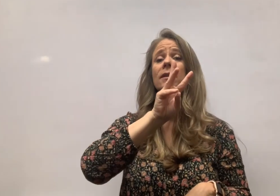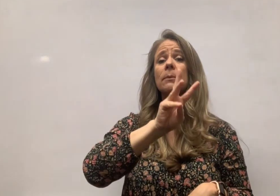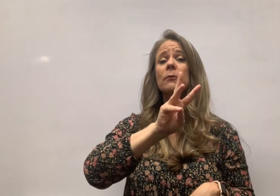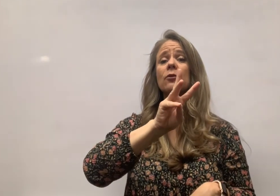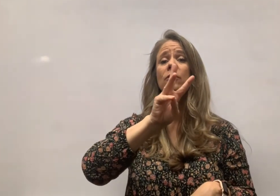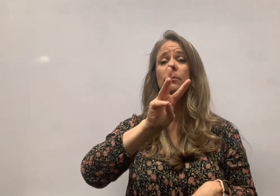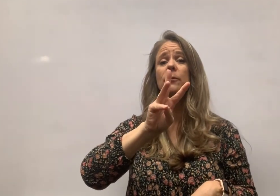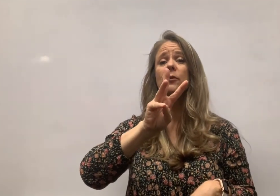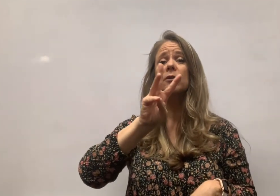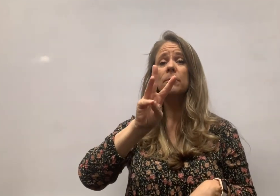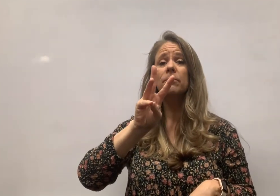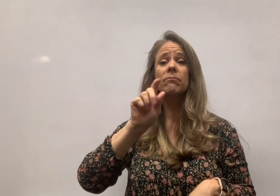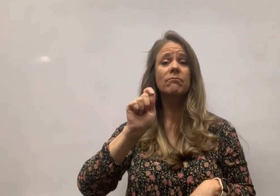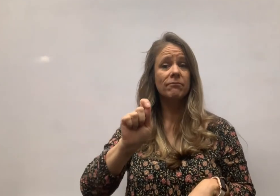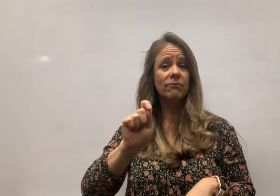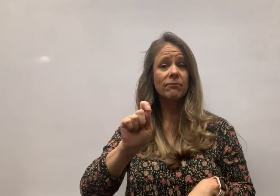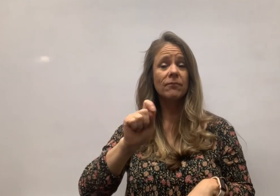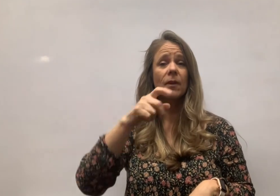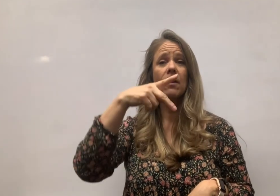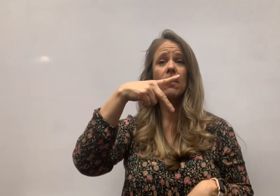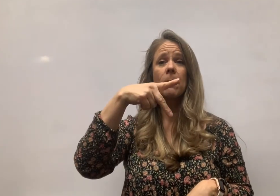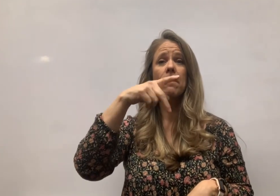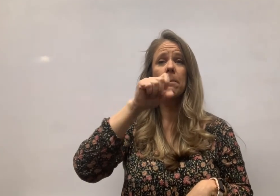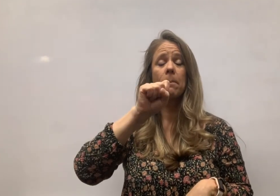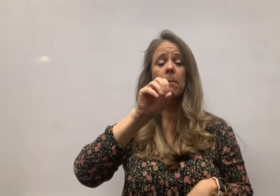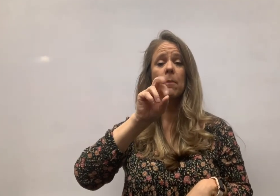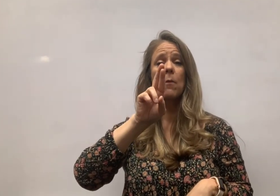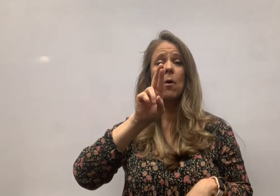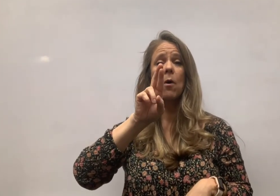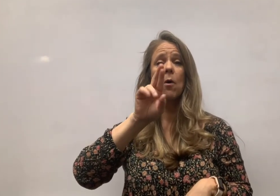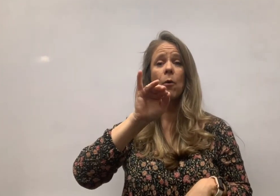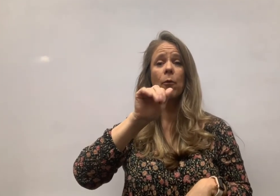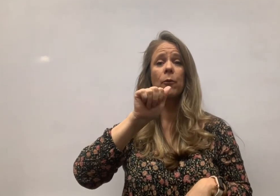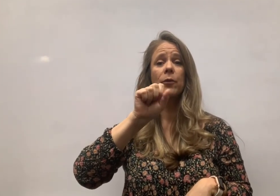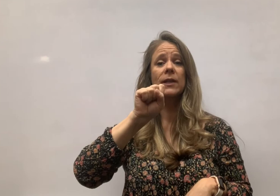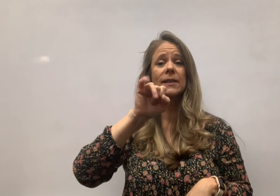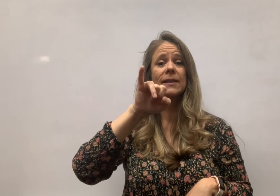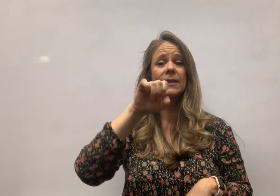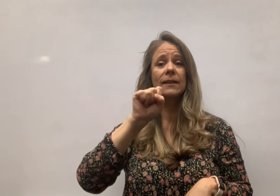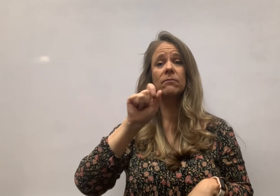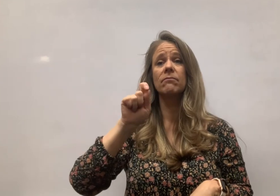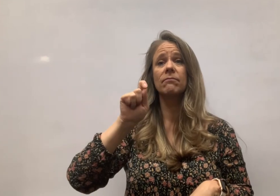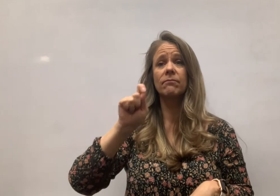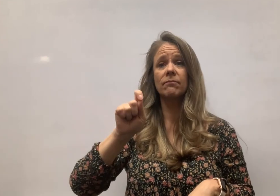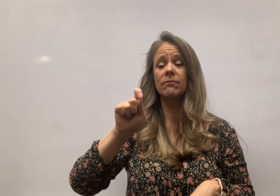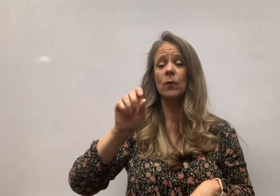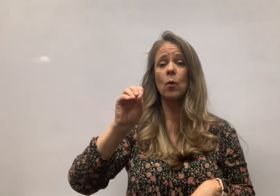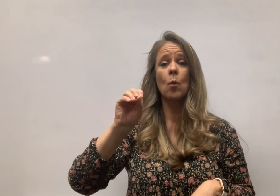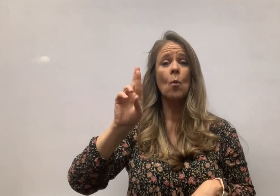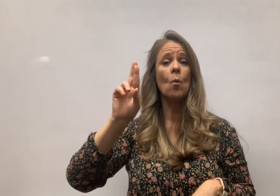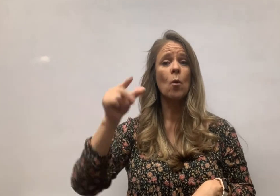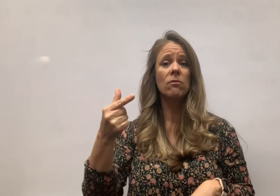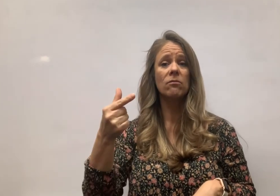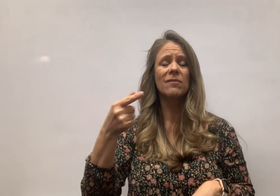www.psoriasis.org.